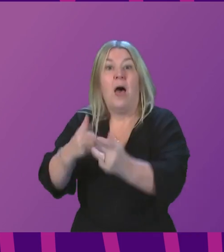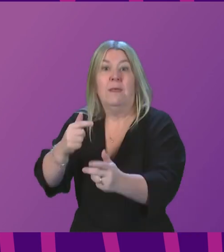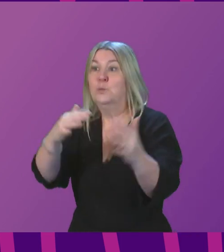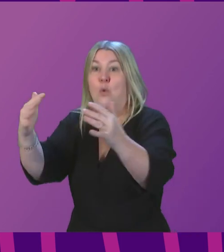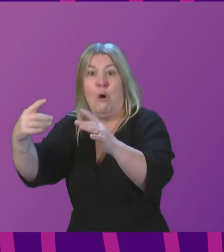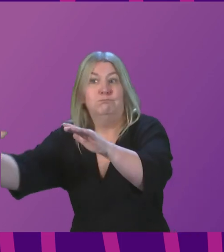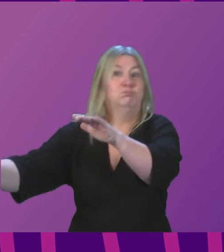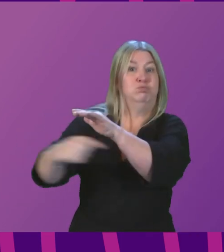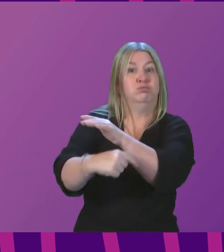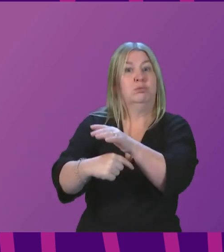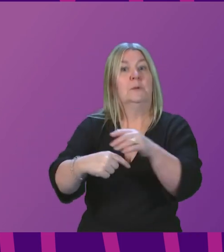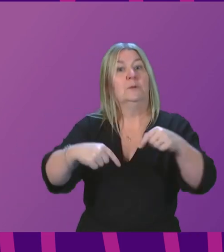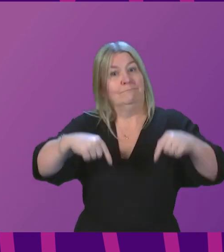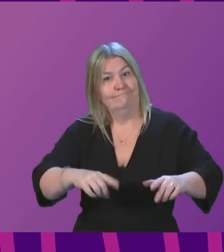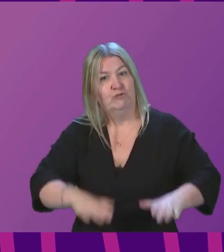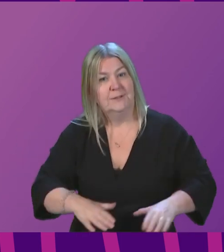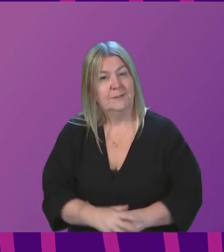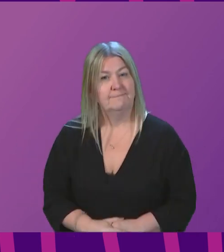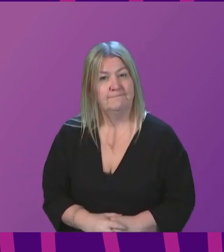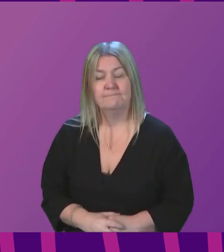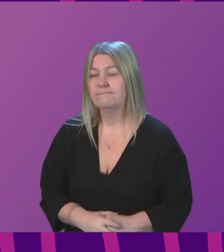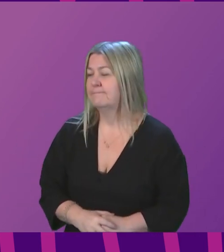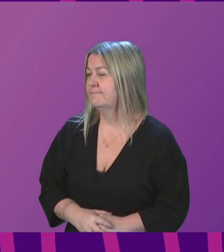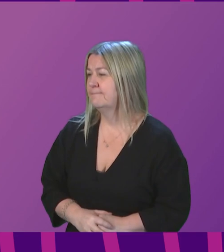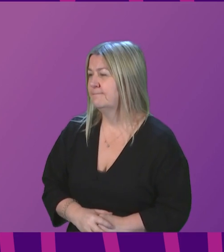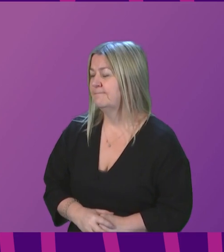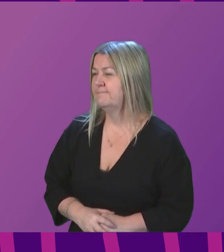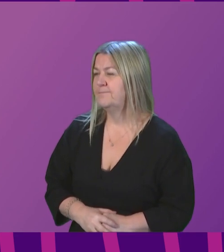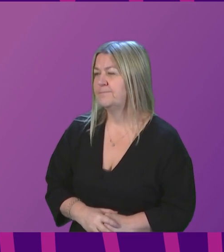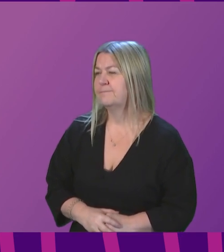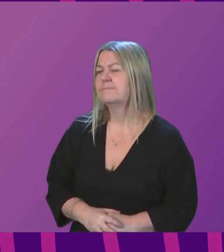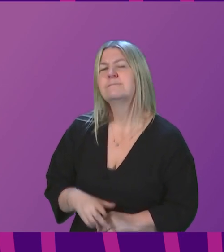The Prime Minister’s intention to use the military to prevent asylum seekers reaching